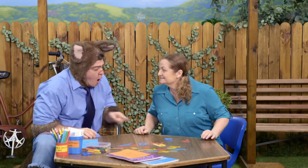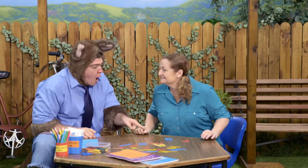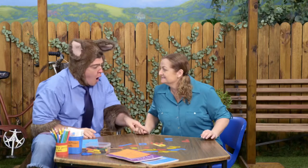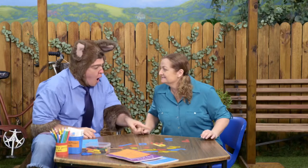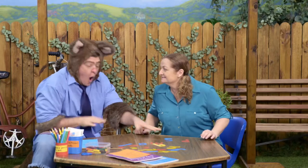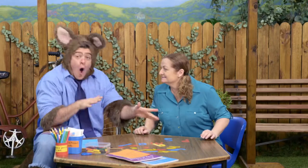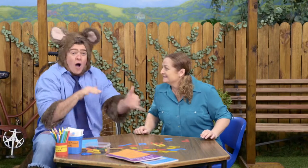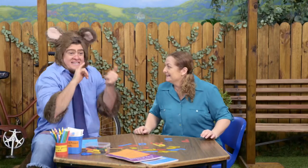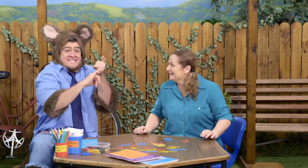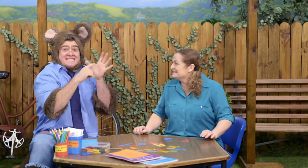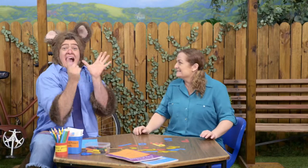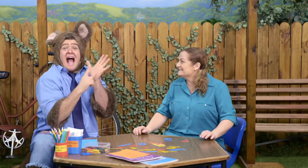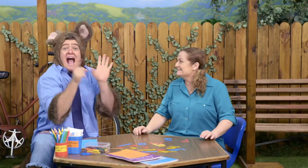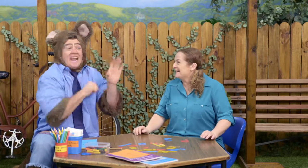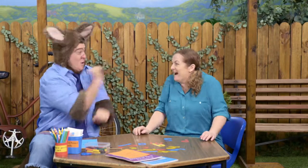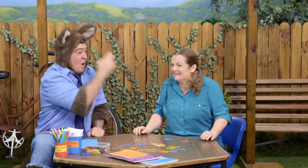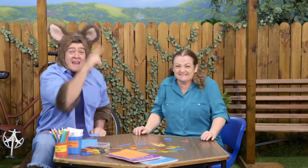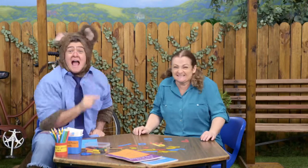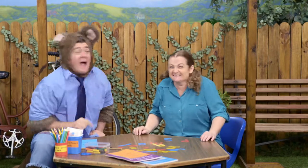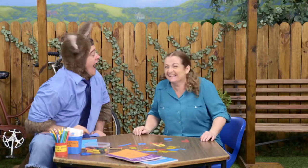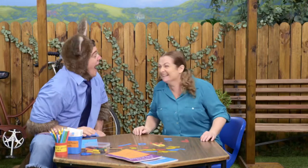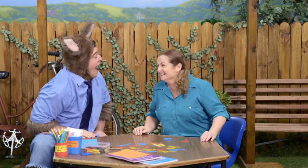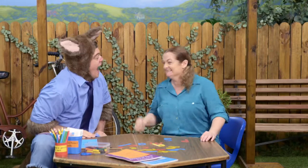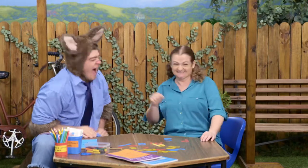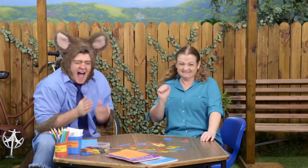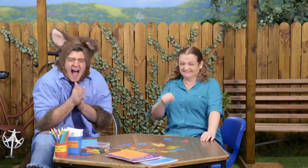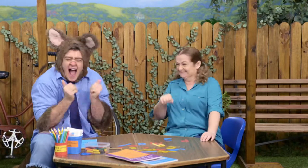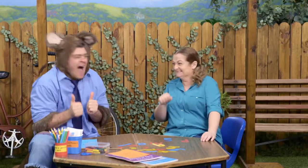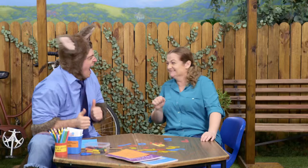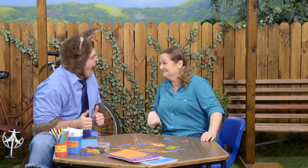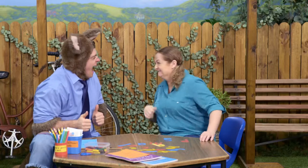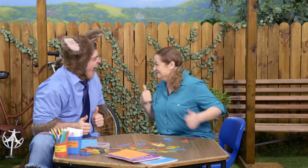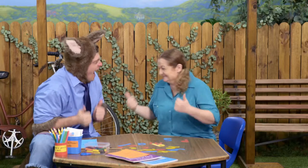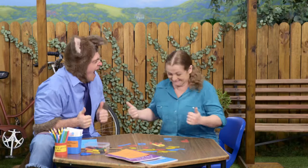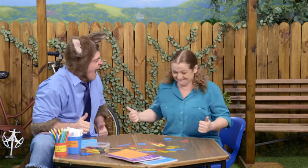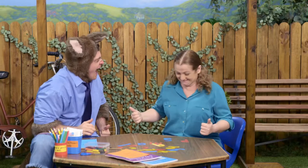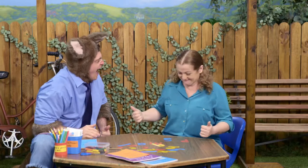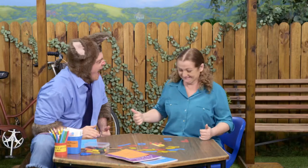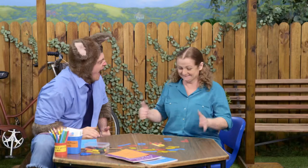Oh. Sally. Your name. Yes, that's right!